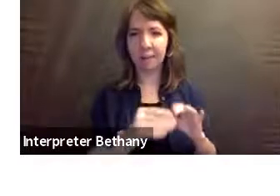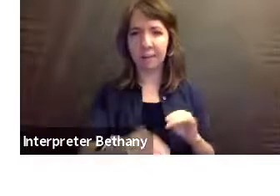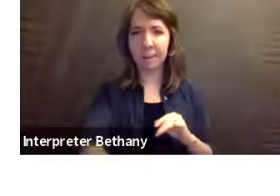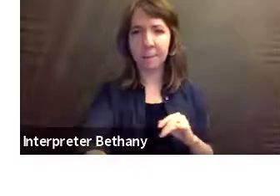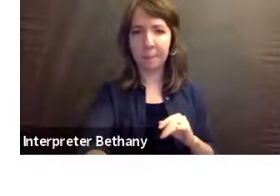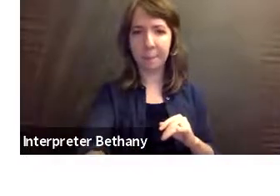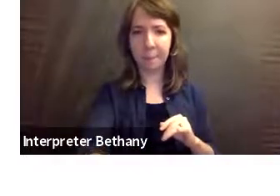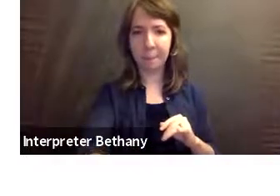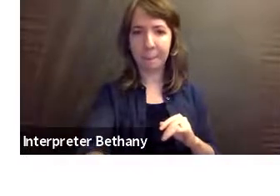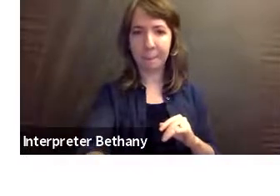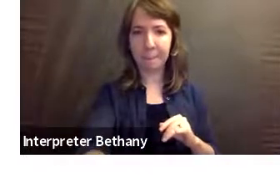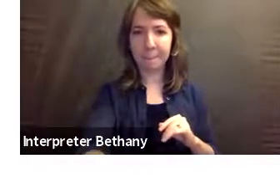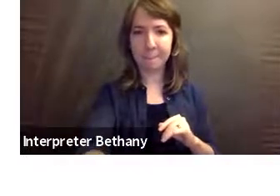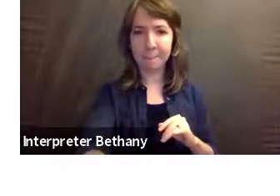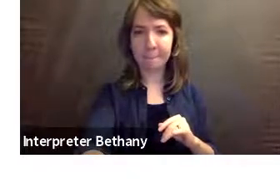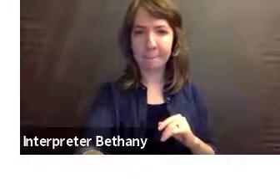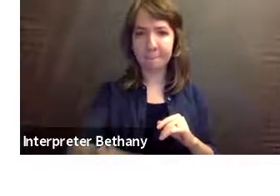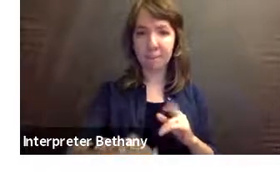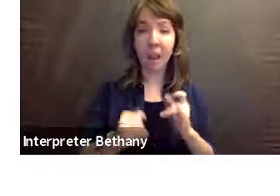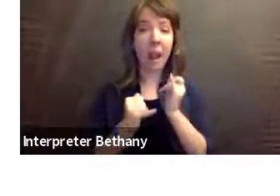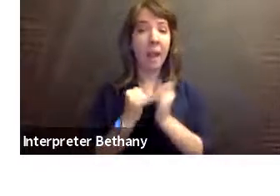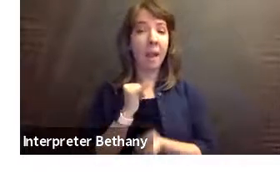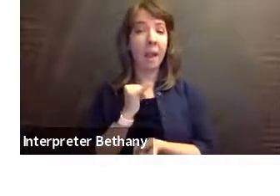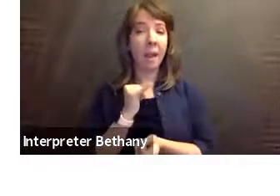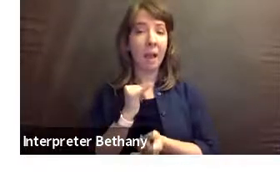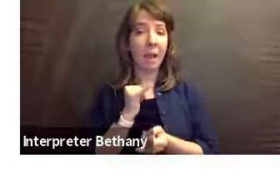Linda Kobashigawa: Okay. And then the last thing about research that